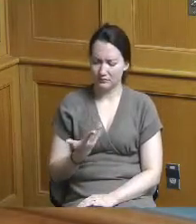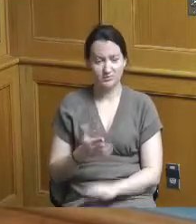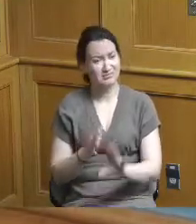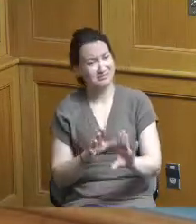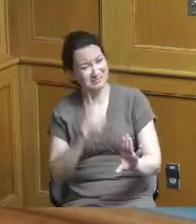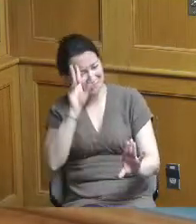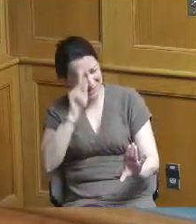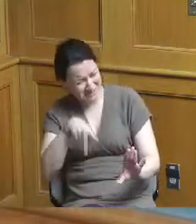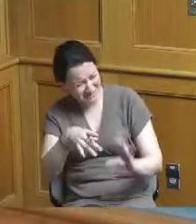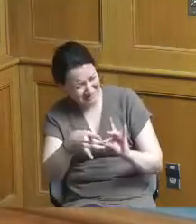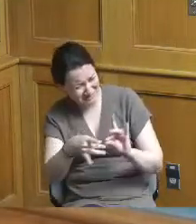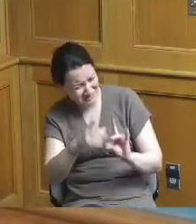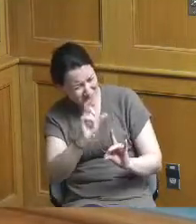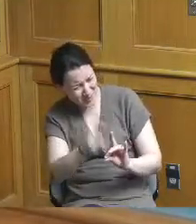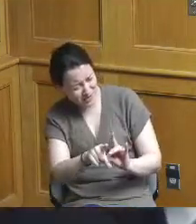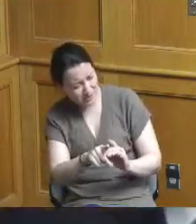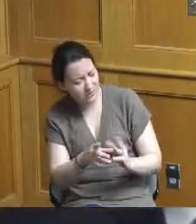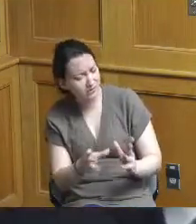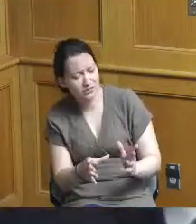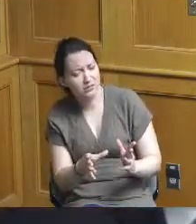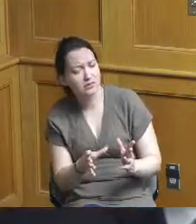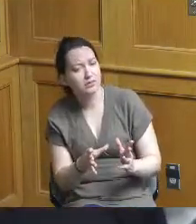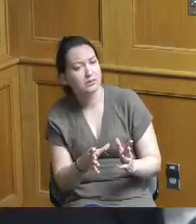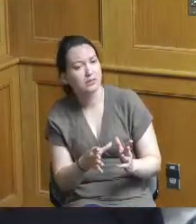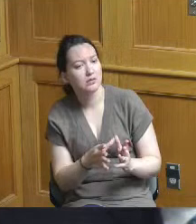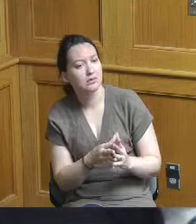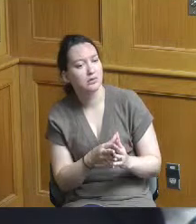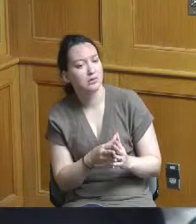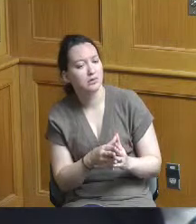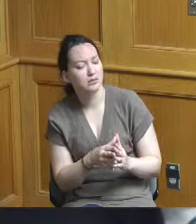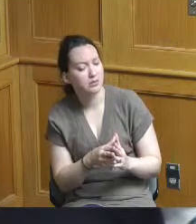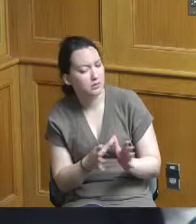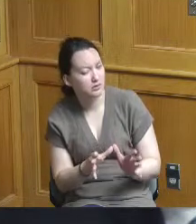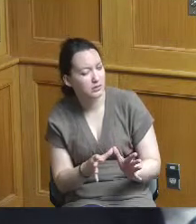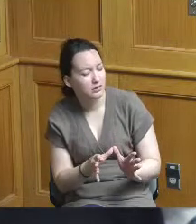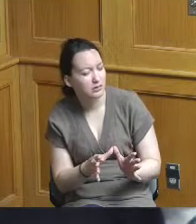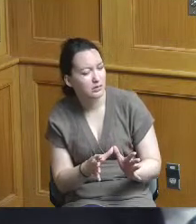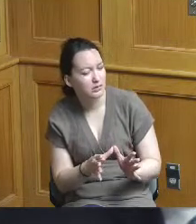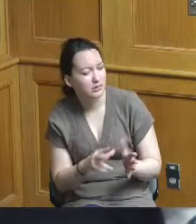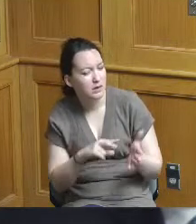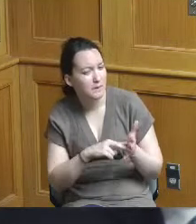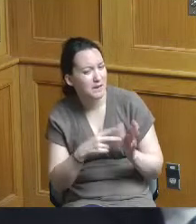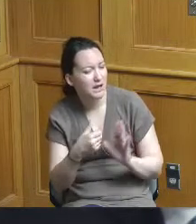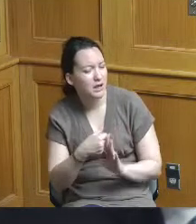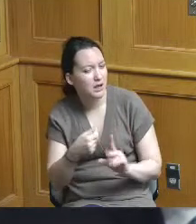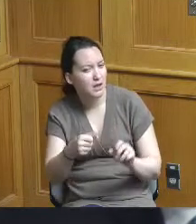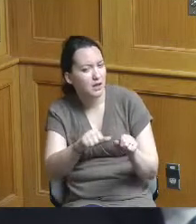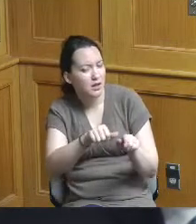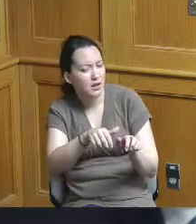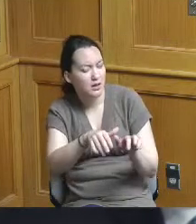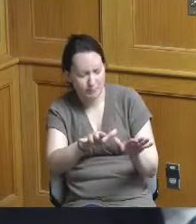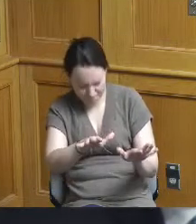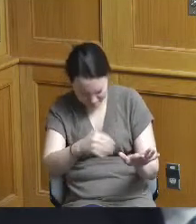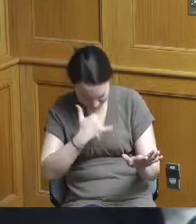Vice President are you asking the question about expansion of the or I'm sorry about building